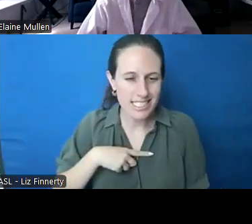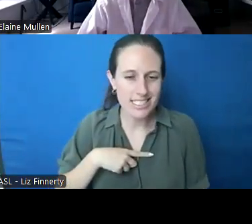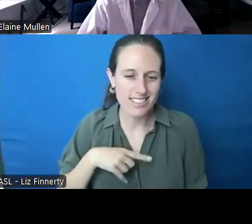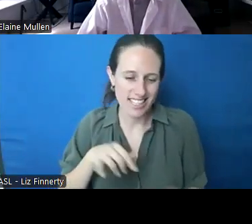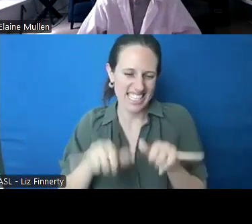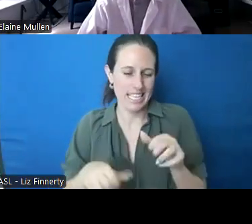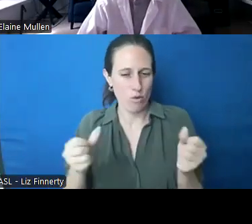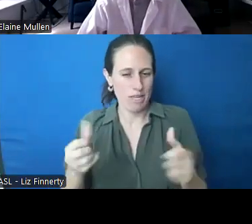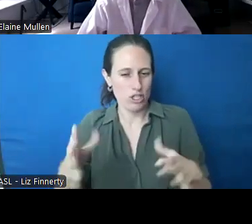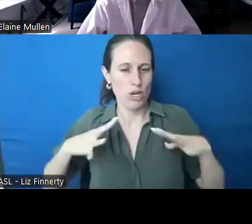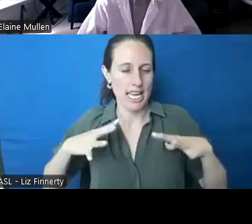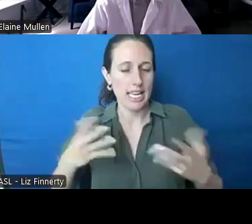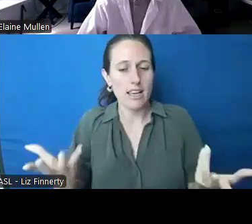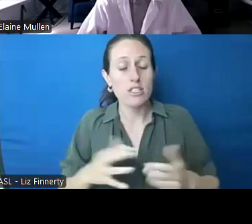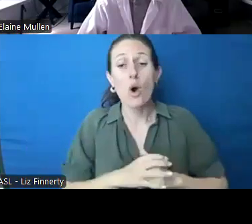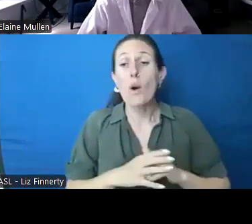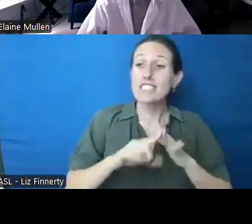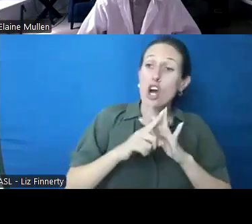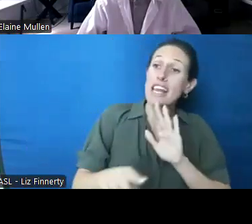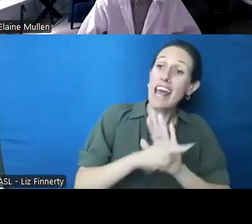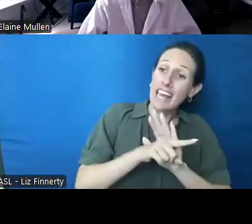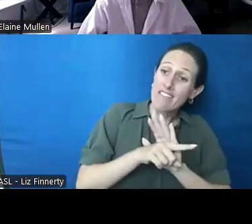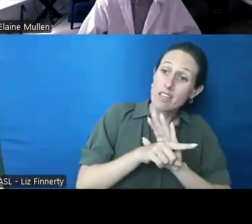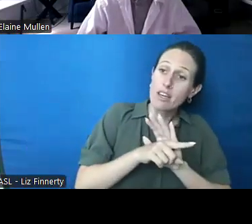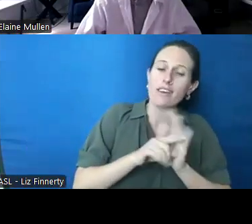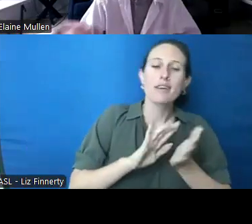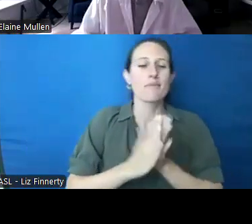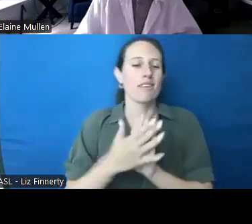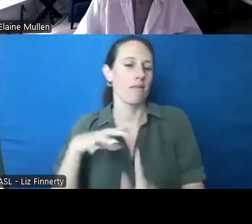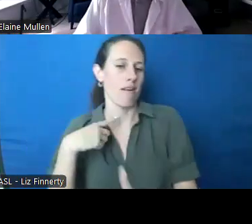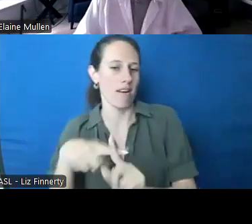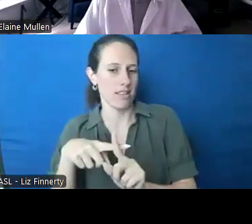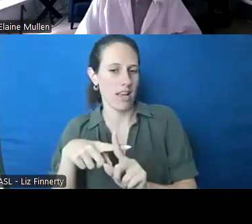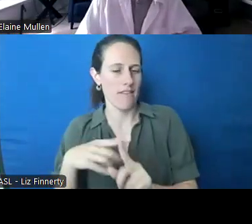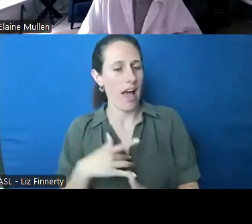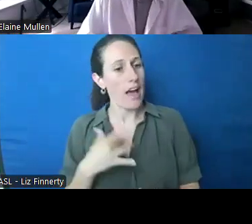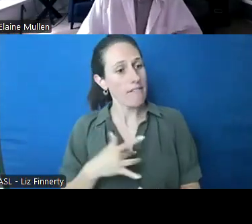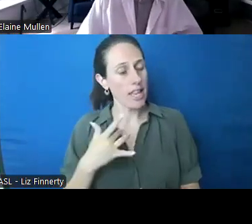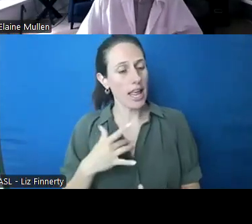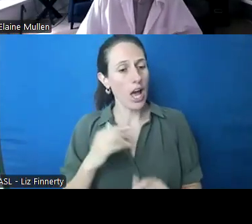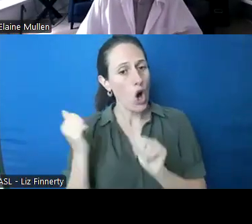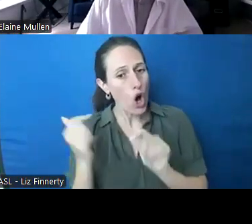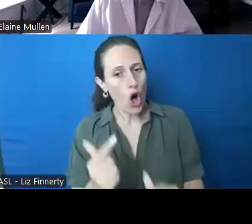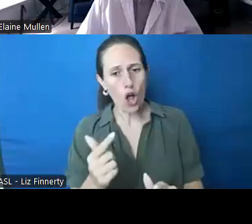started off as a negative. Turned out to be a positive, and probably was something educational for everybody. It